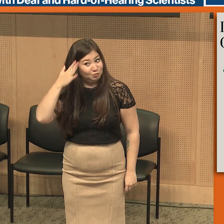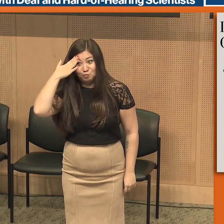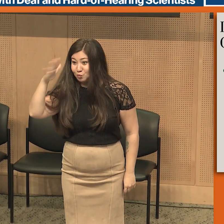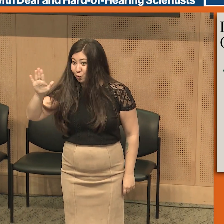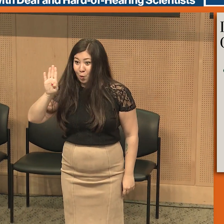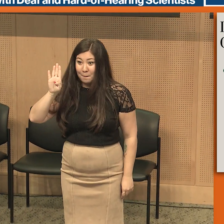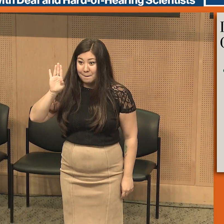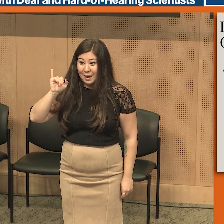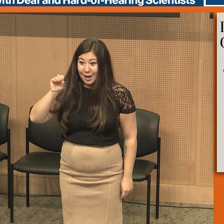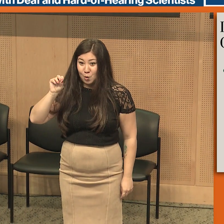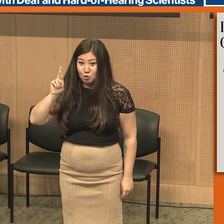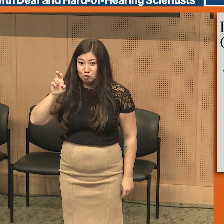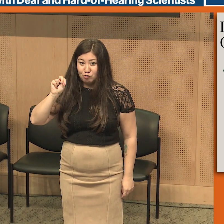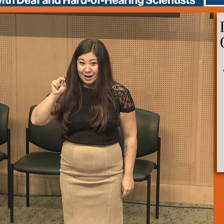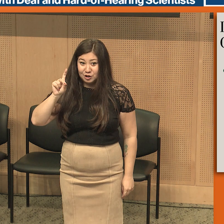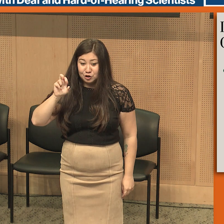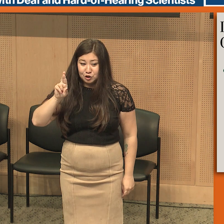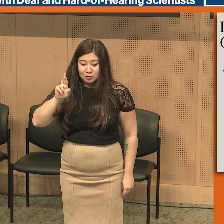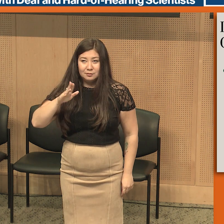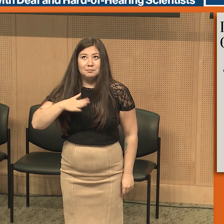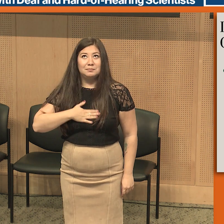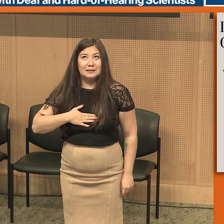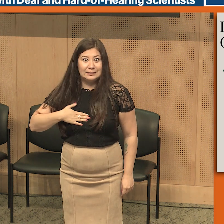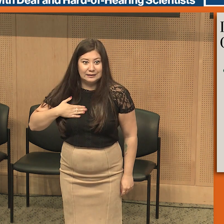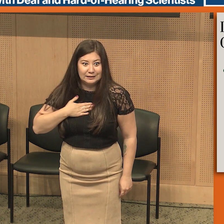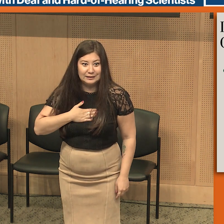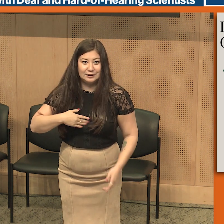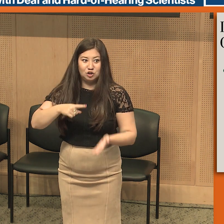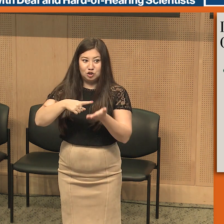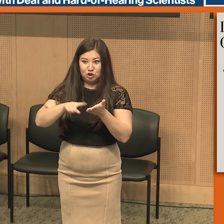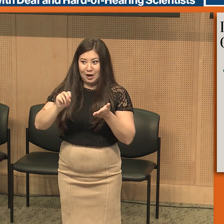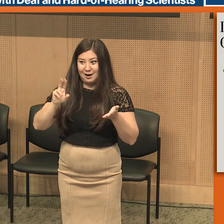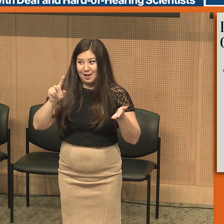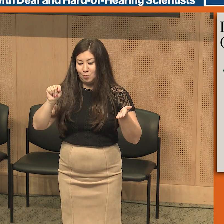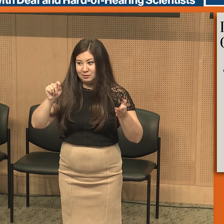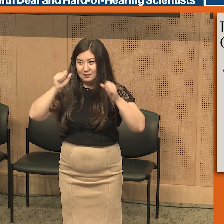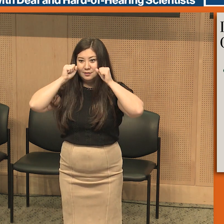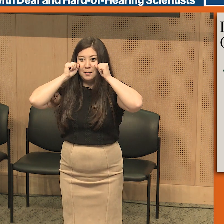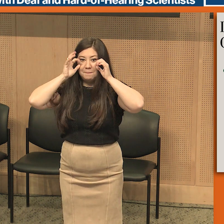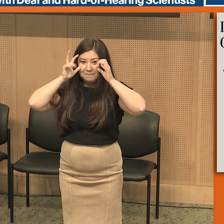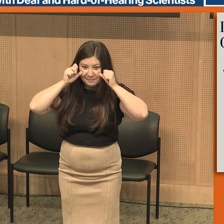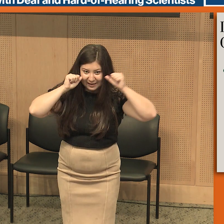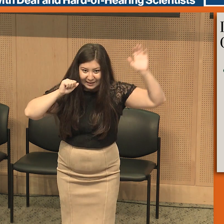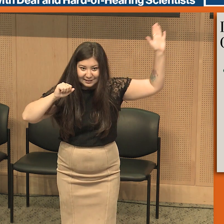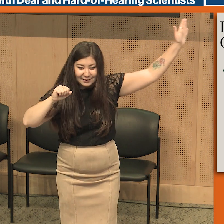This is from BioRender, the picture you see on the slide, and if you're not familiar with BioRender,